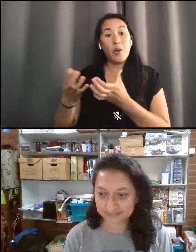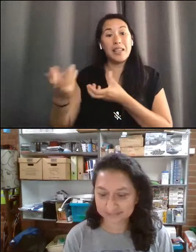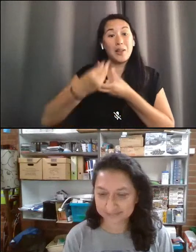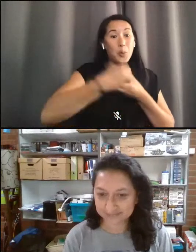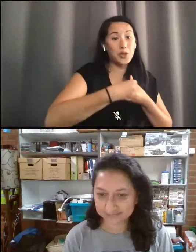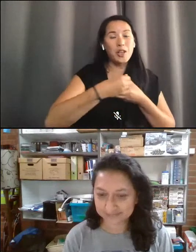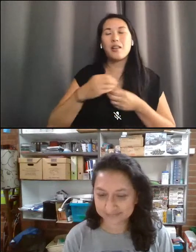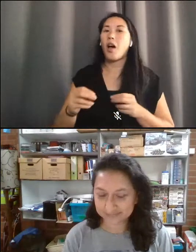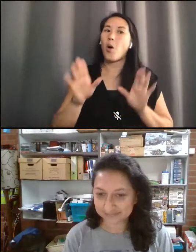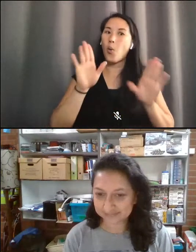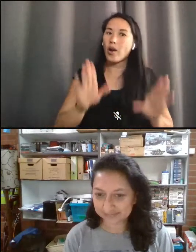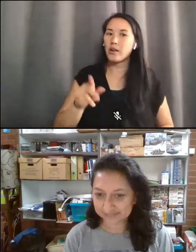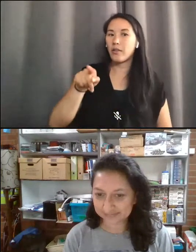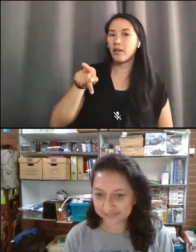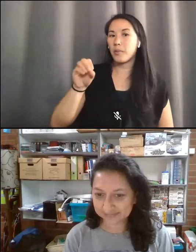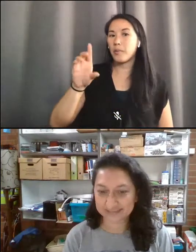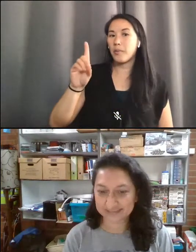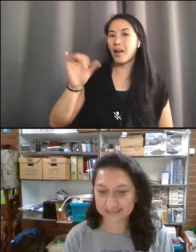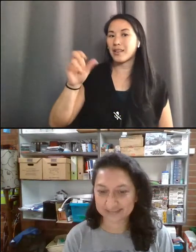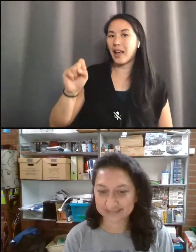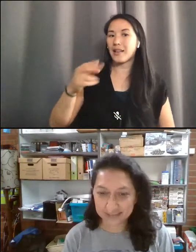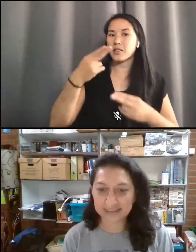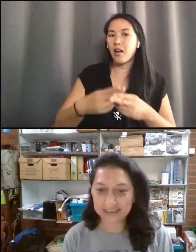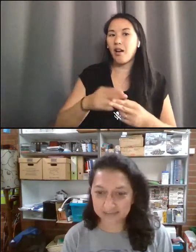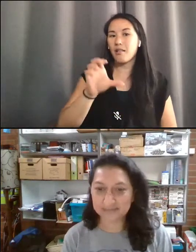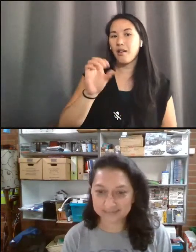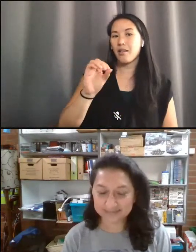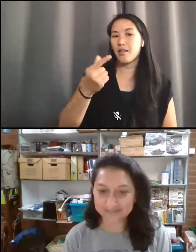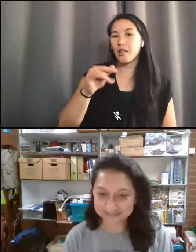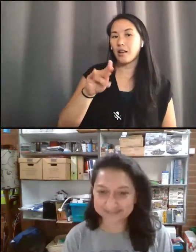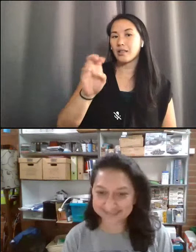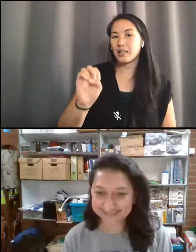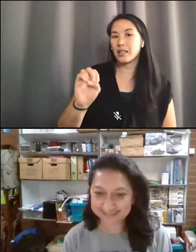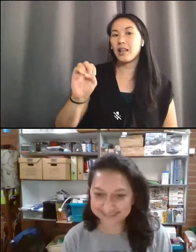podcast called the cognitive bias podcast by david thomas and he has a lot of friends on